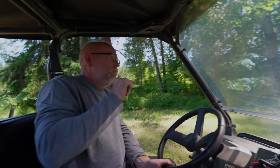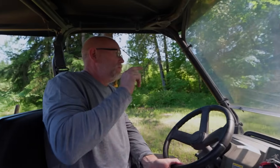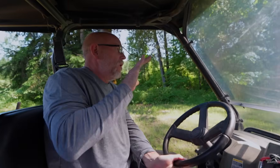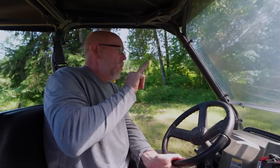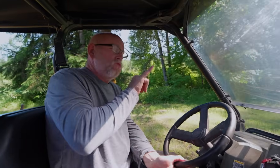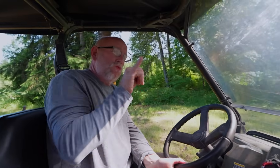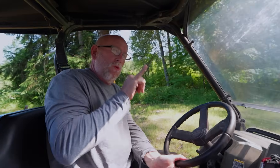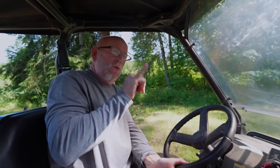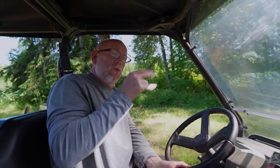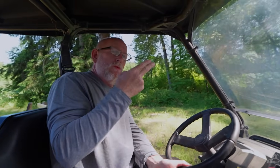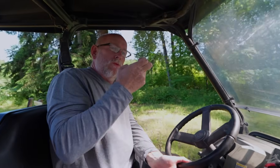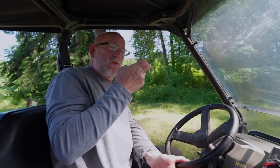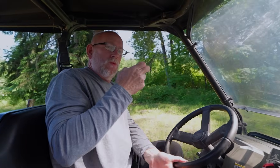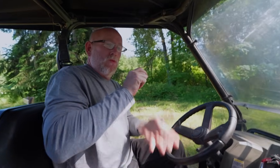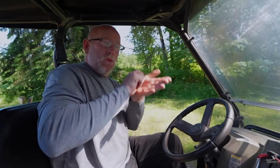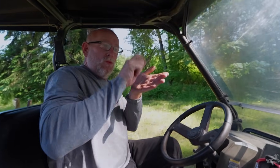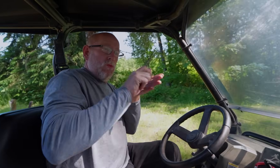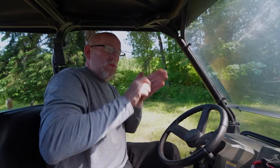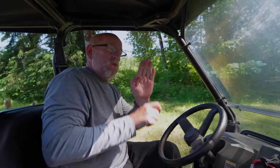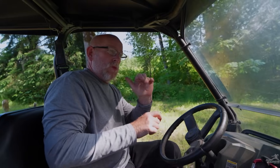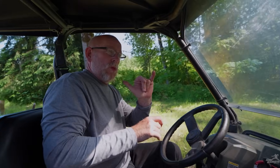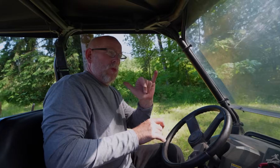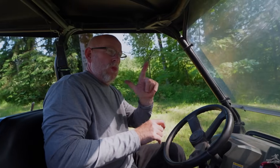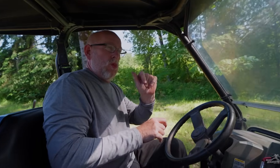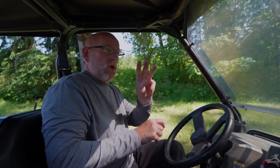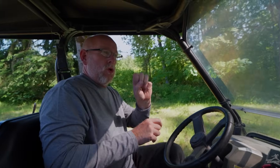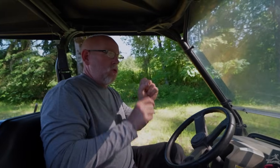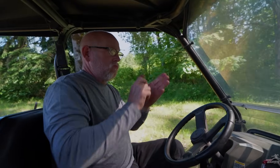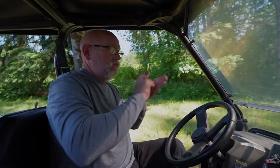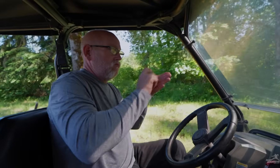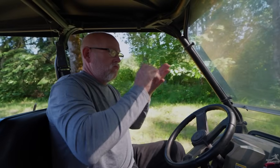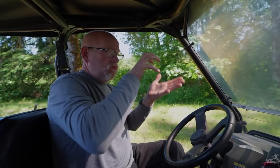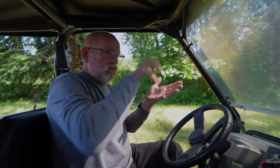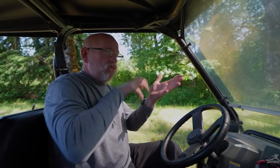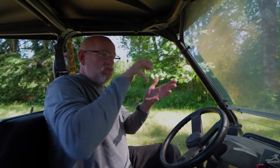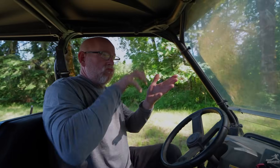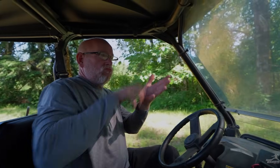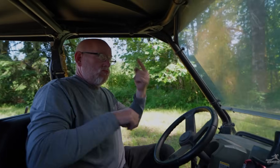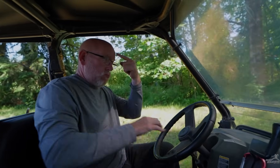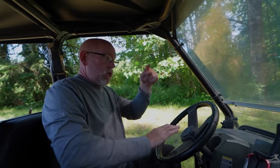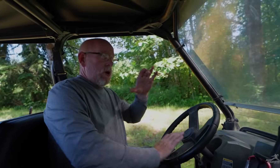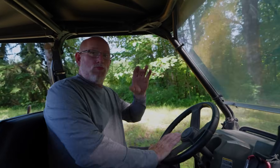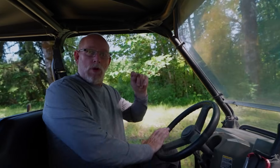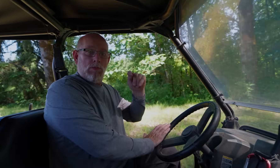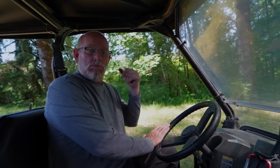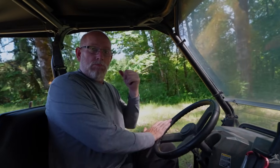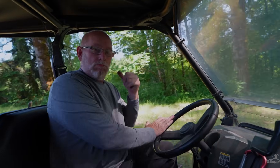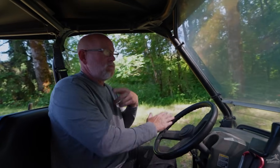He also wrote the bylaws for Camp Taloali.